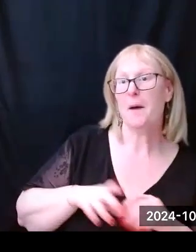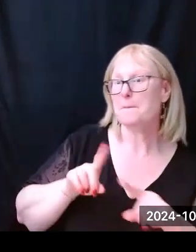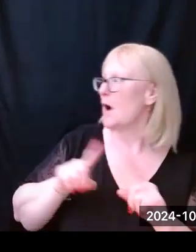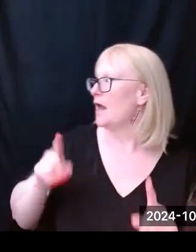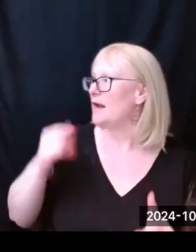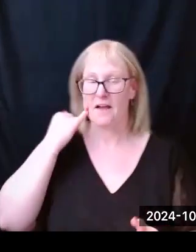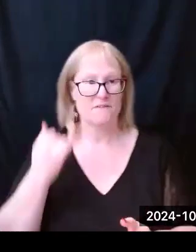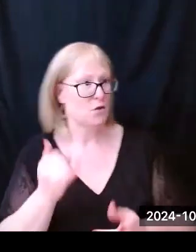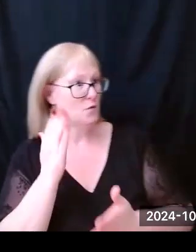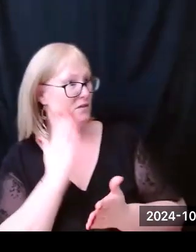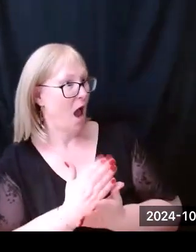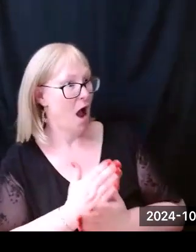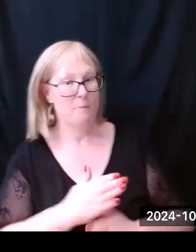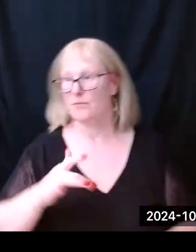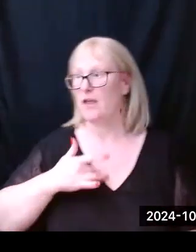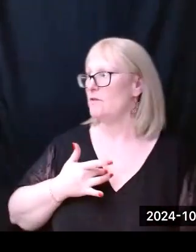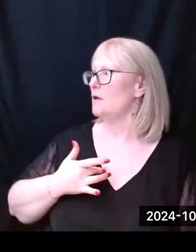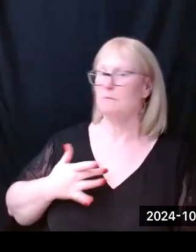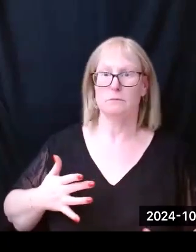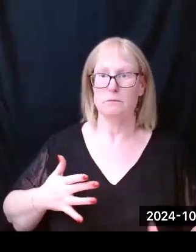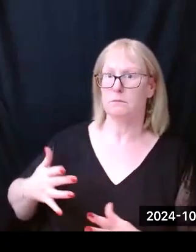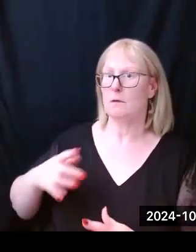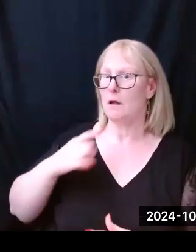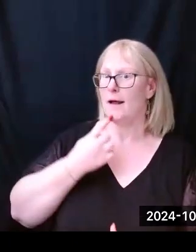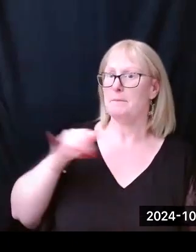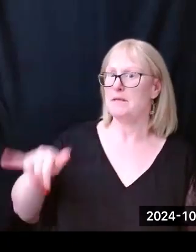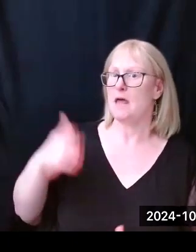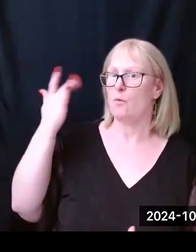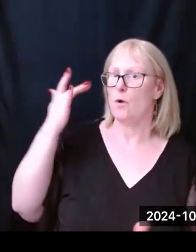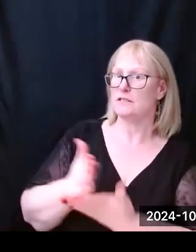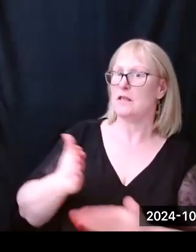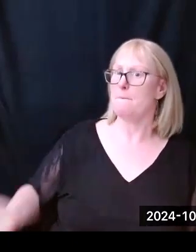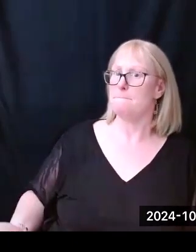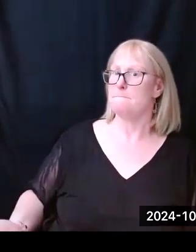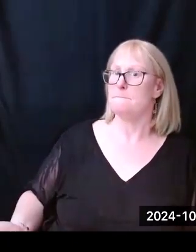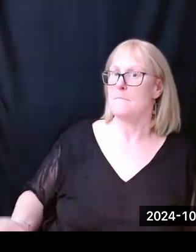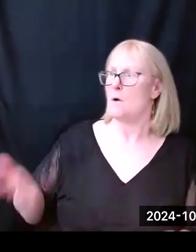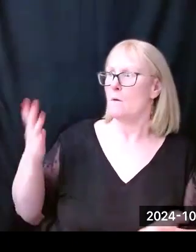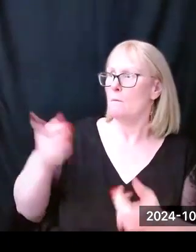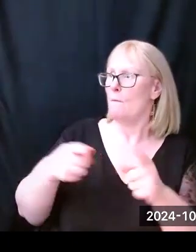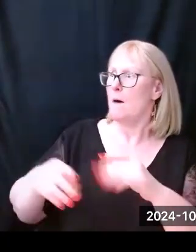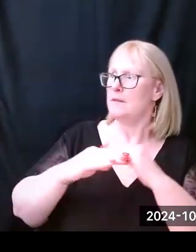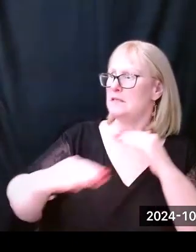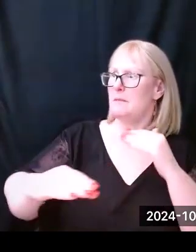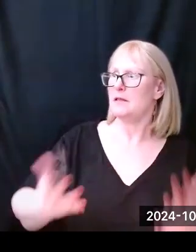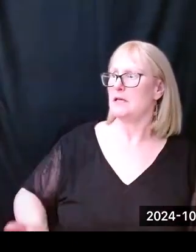And it still gives them that sense and opportunity of like, okay, I know that this is coming so we can get through this together.